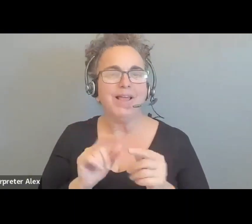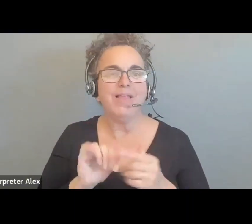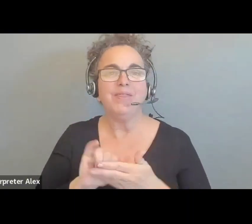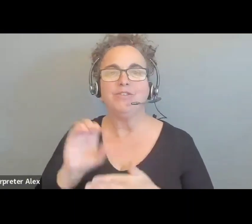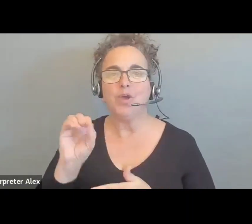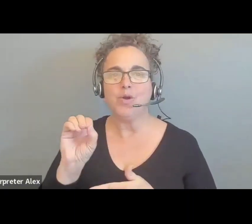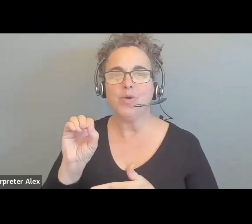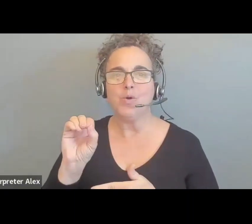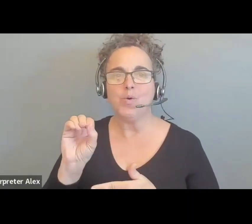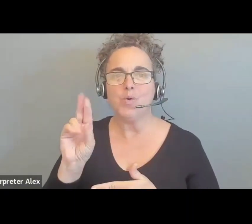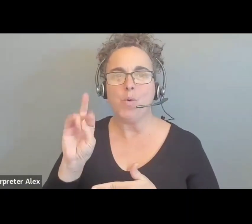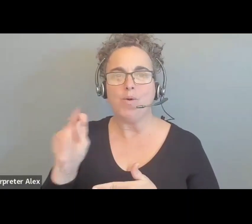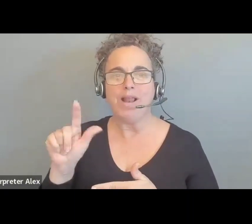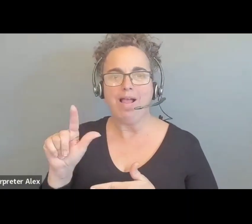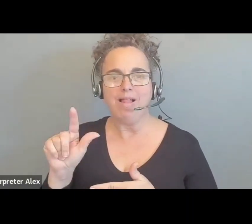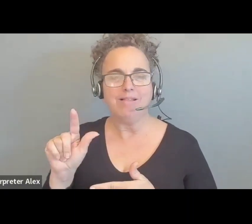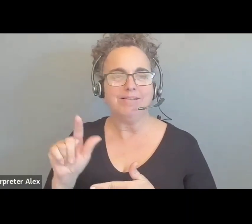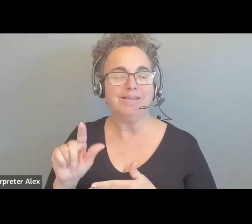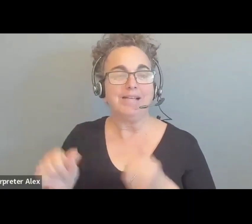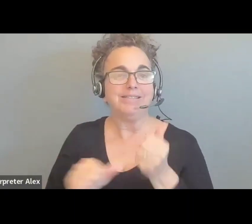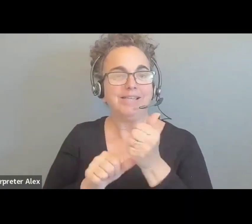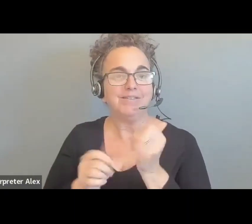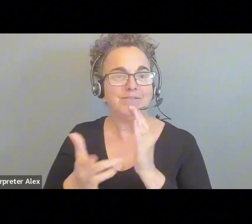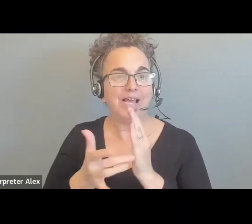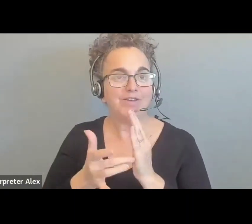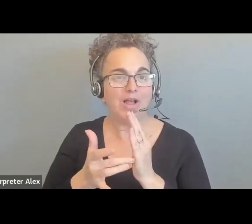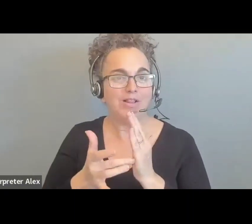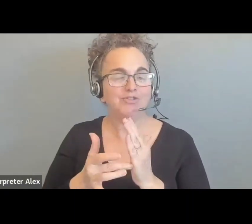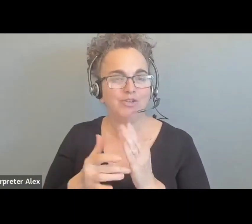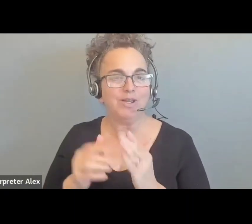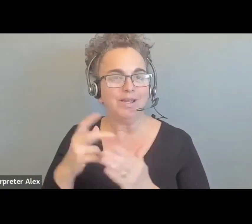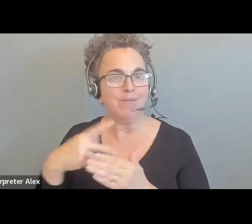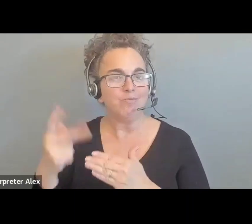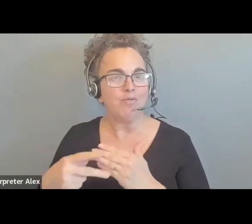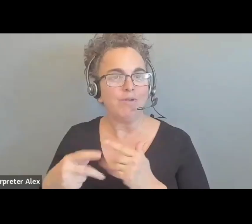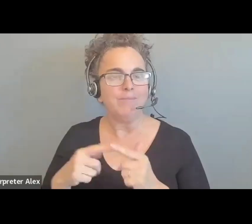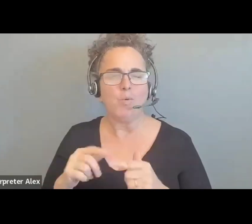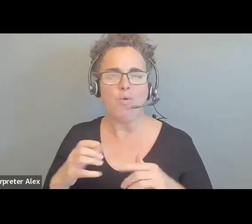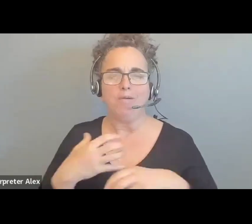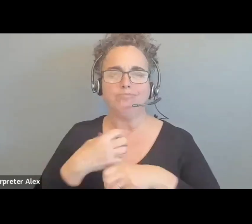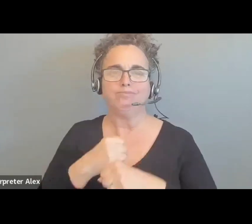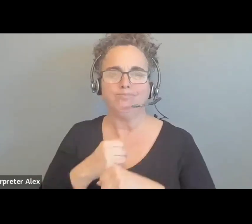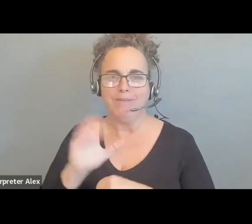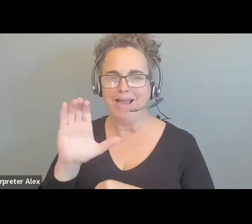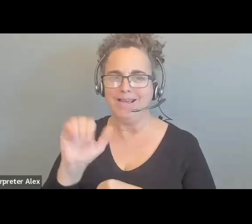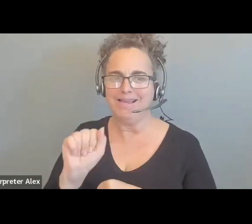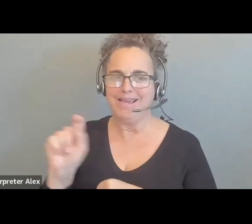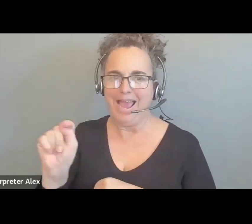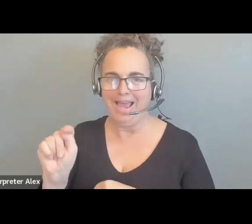Technologies project team or CAT, C-A-T for short, which I appreciate as a cat person.